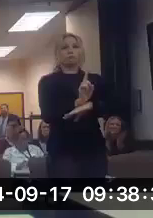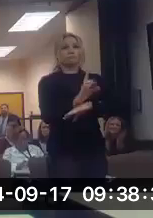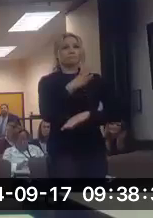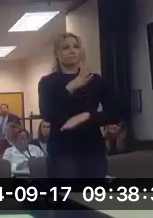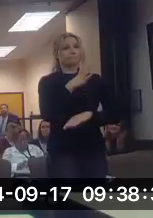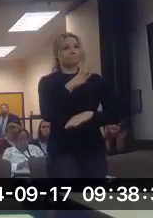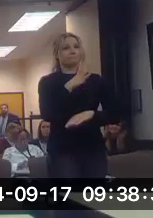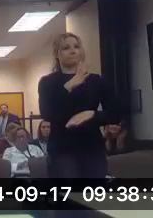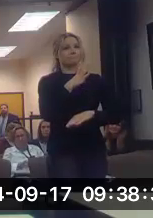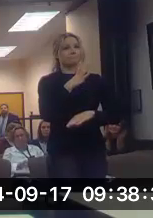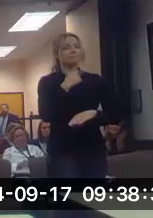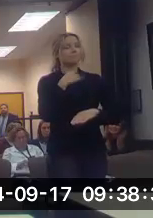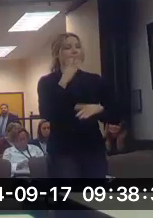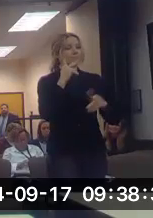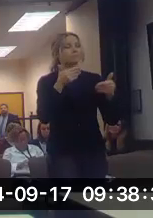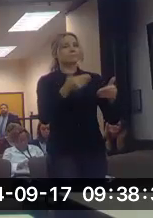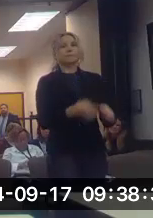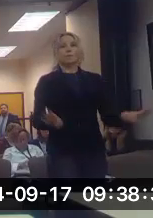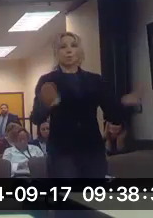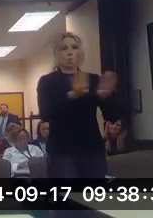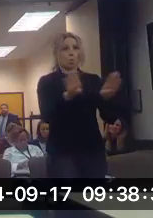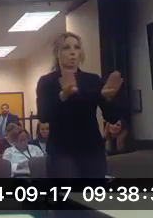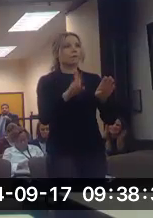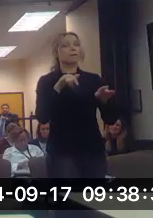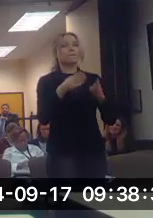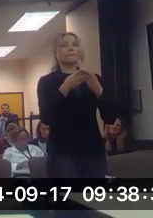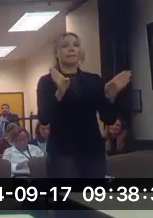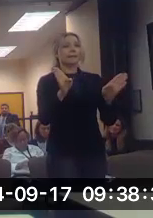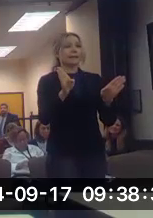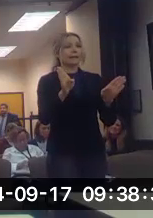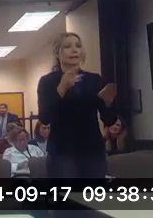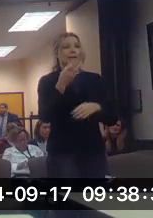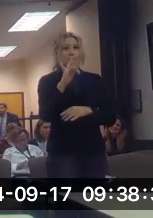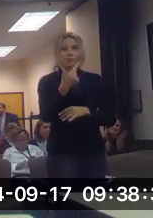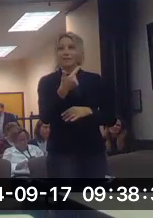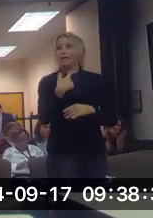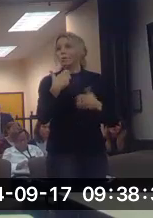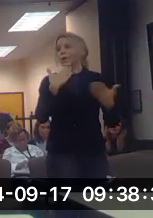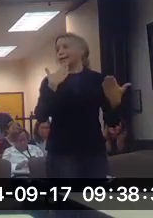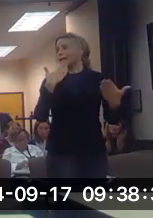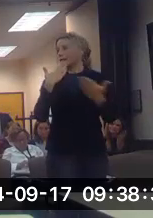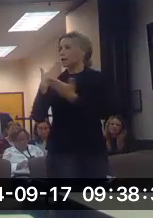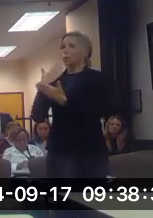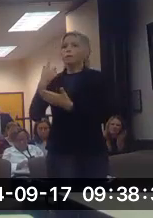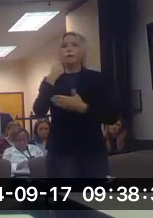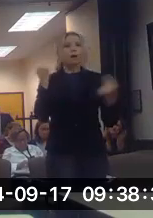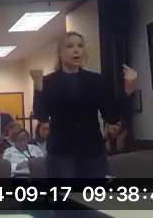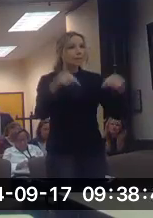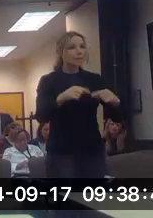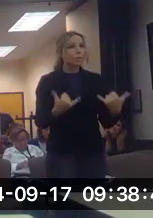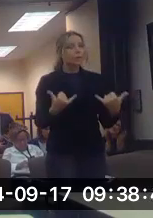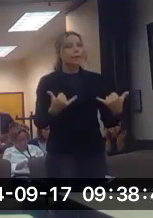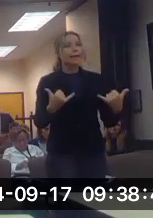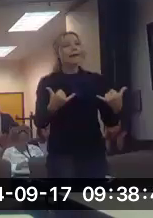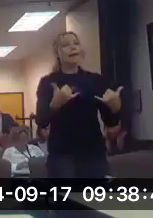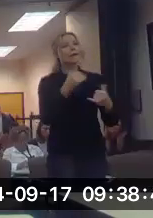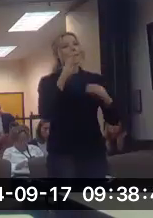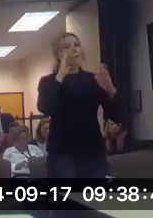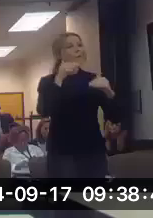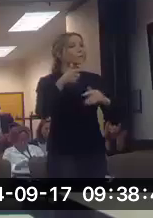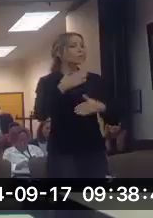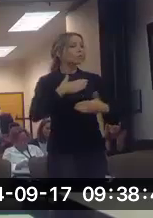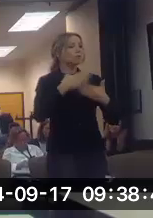Reginald Parson: We're going to go ahead and conclude the public hearing. So I just want to thank you all for attending today, and hope you have a great rest of your day.